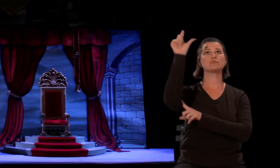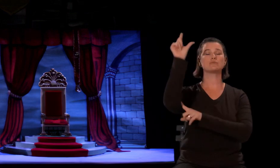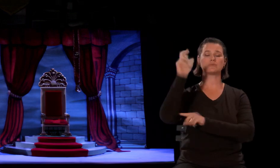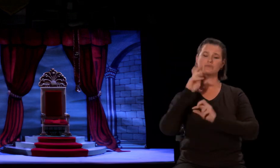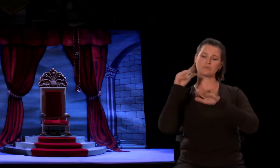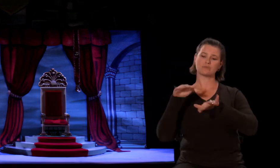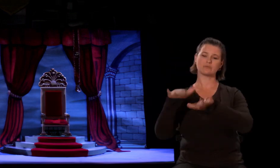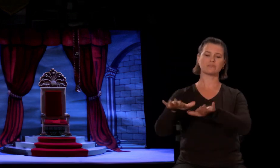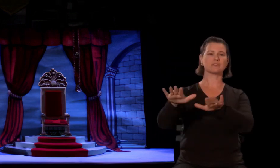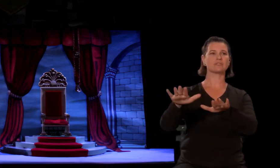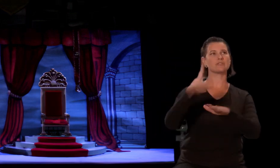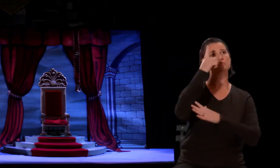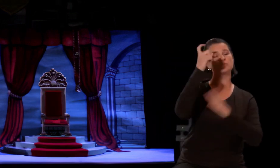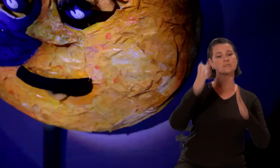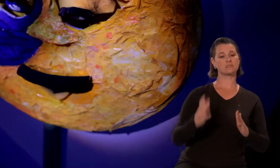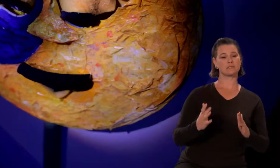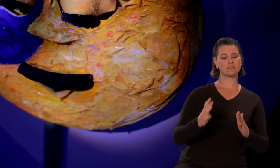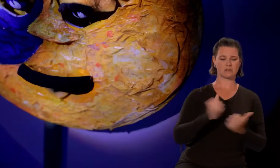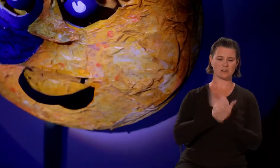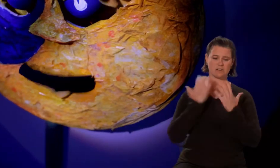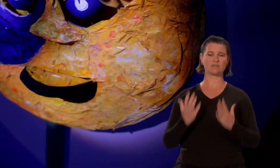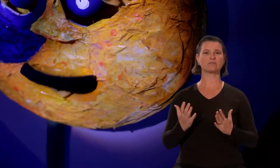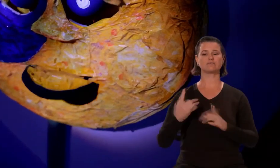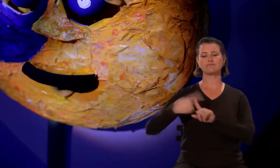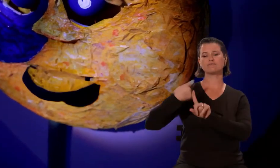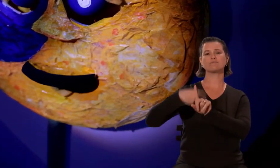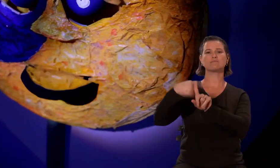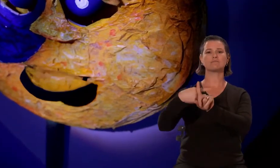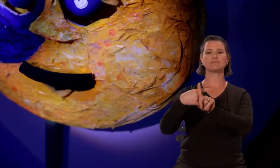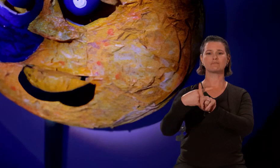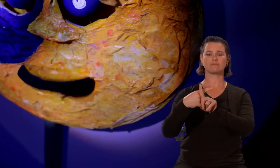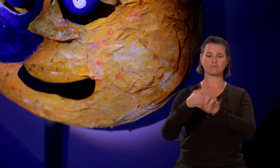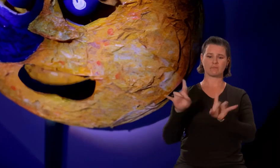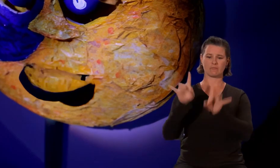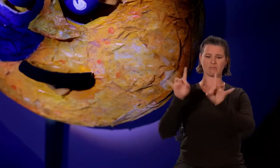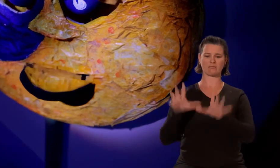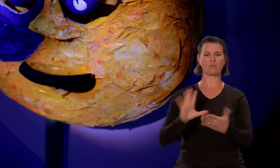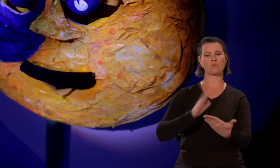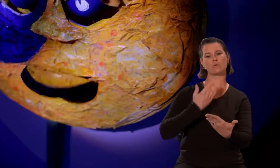And lovers and Junes Mystical lyrics and magical tunes